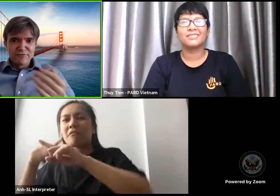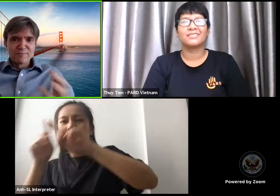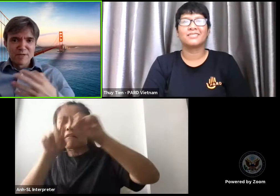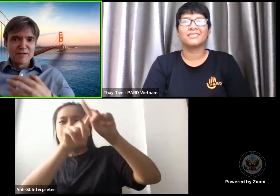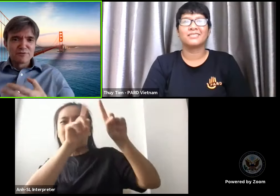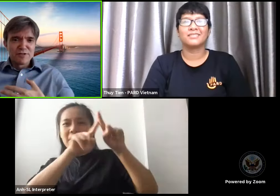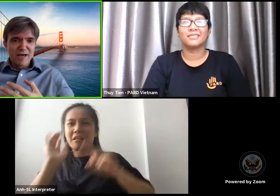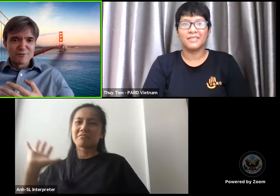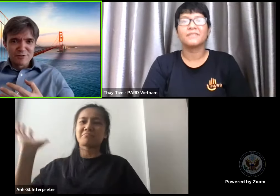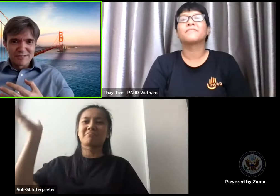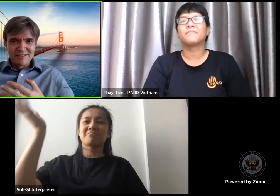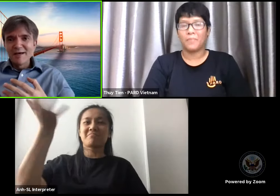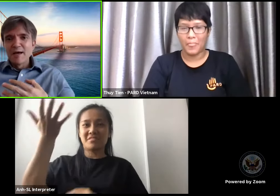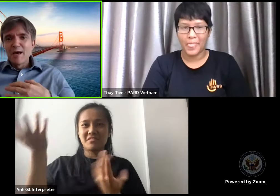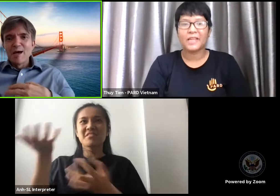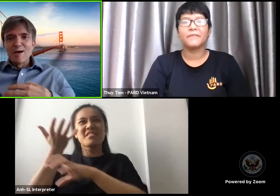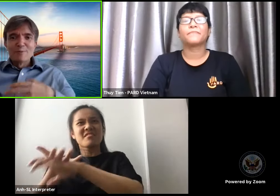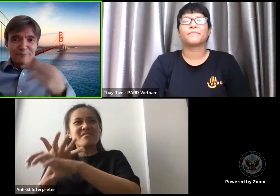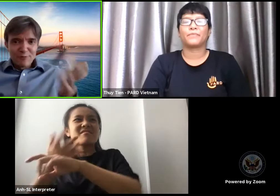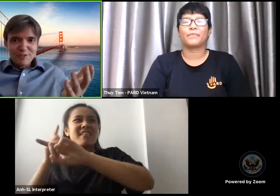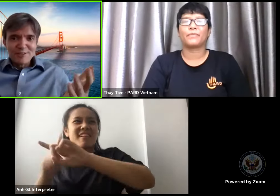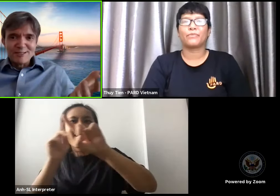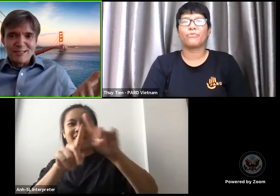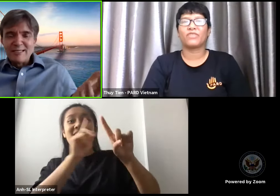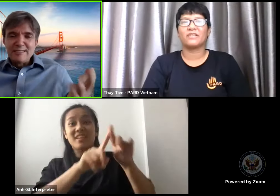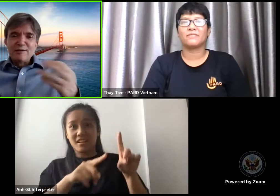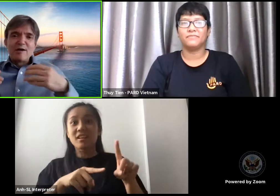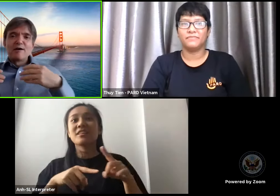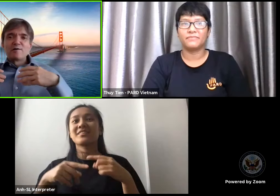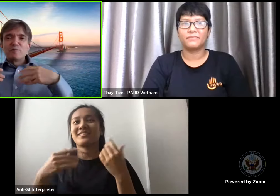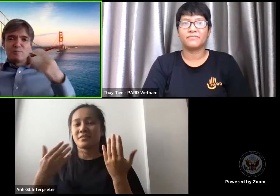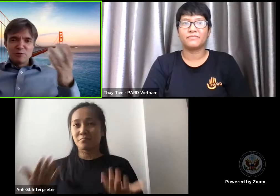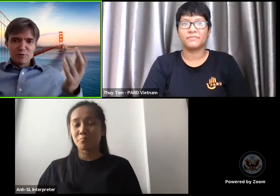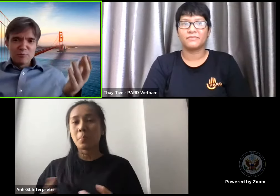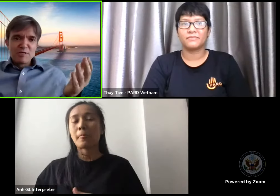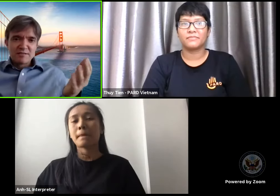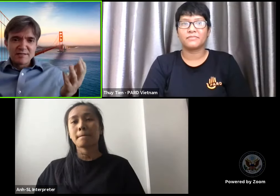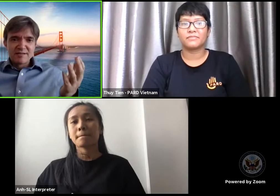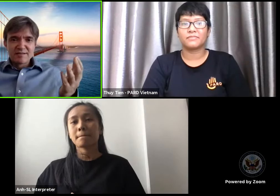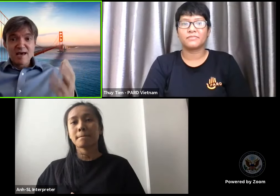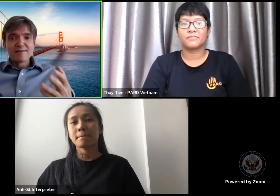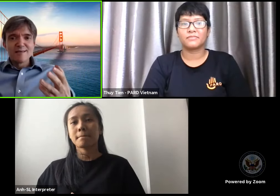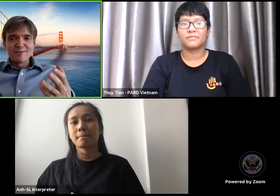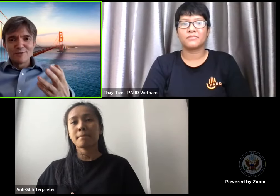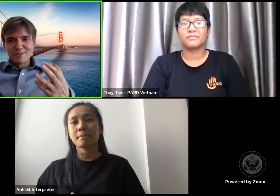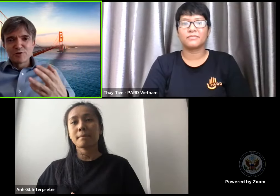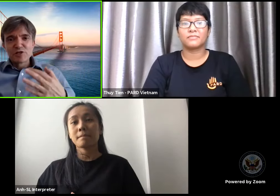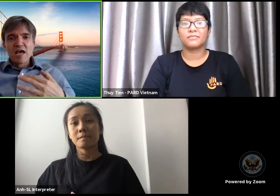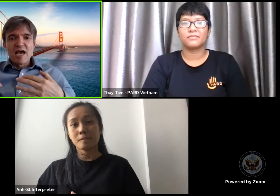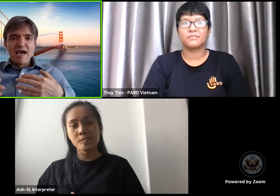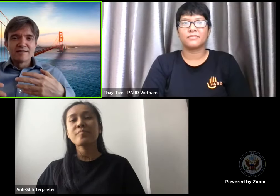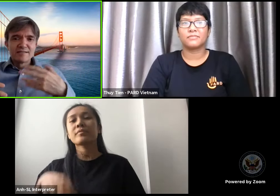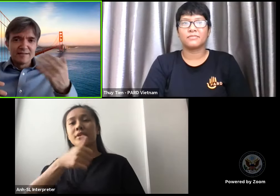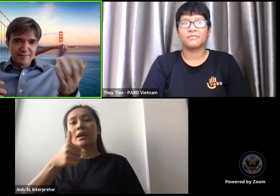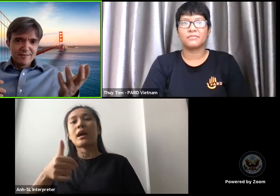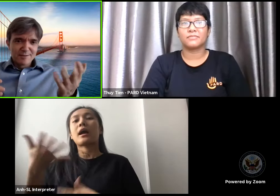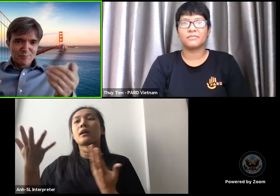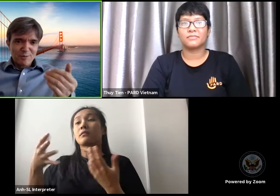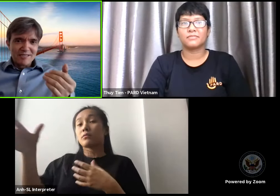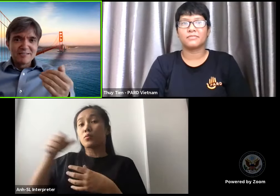from country to country, but fortunately people who speak sign language, as being explained,